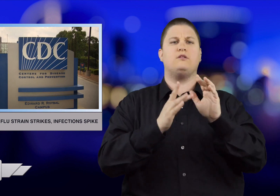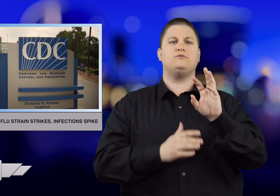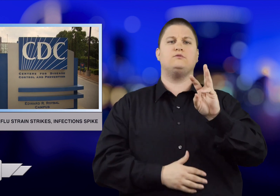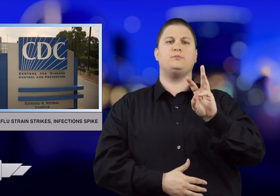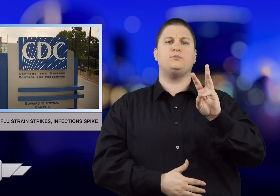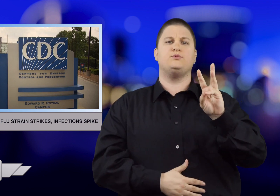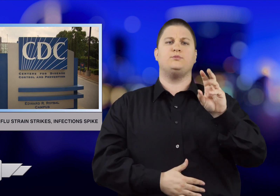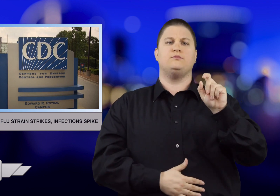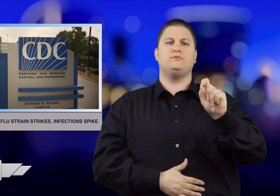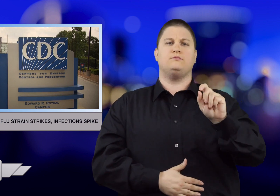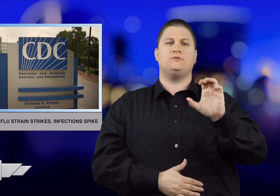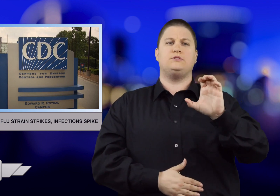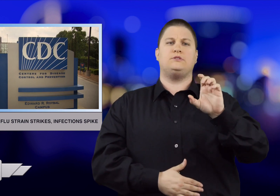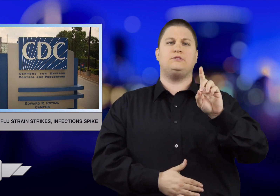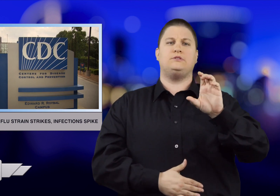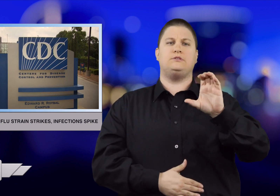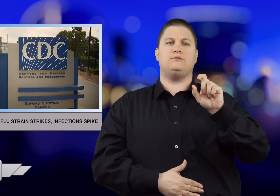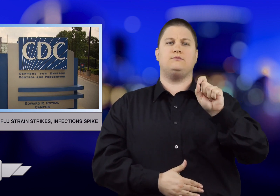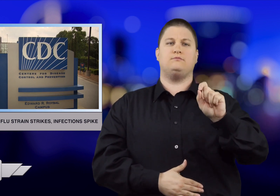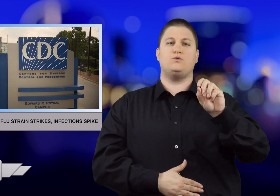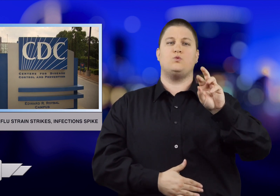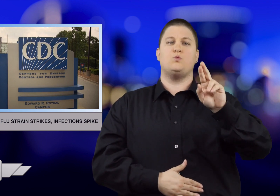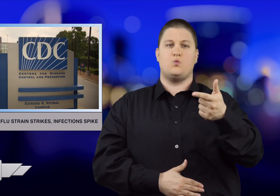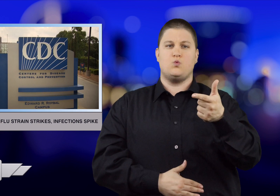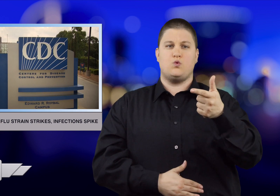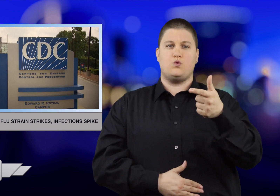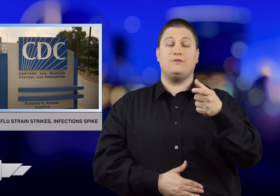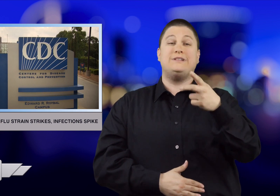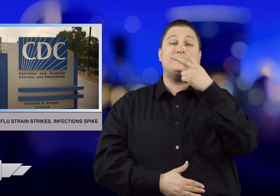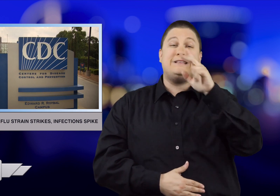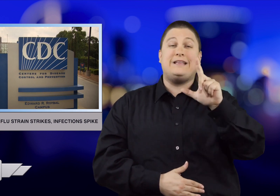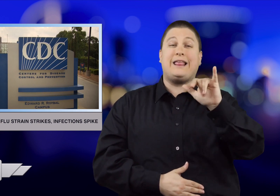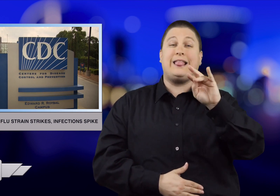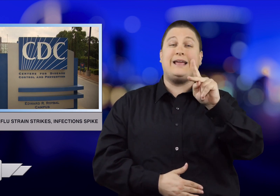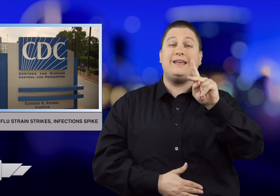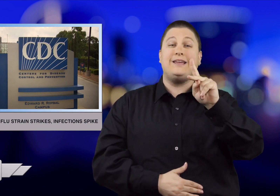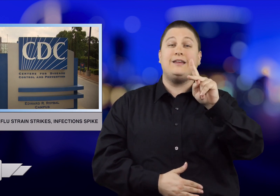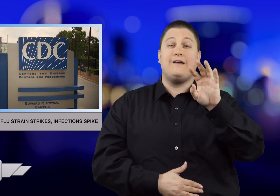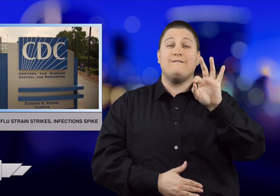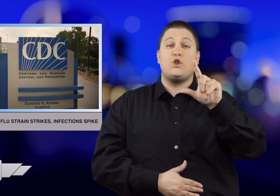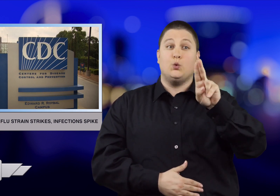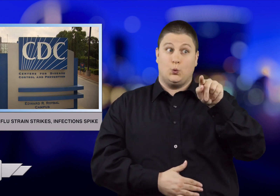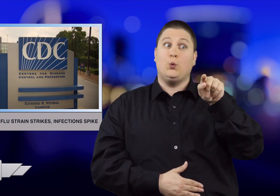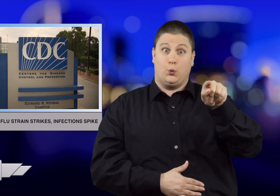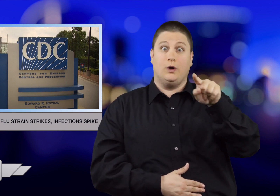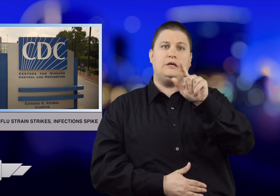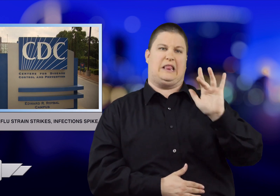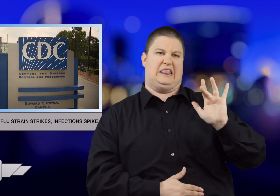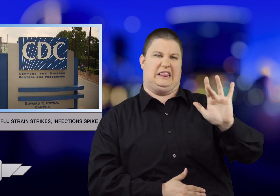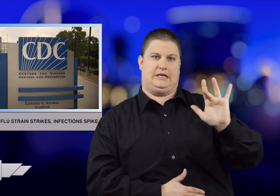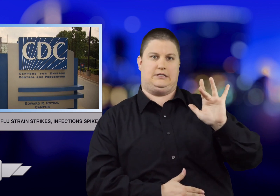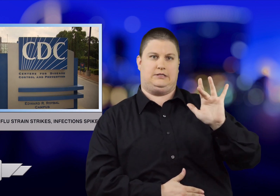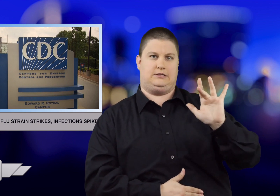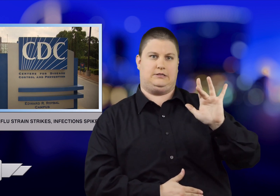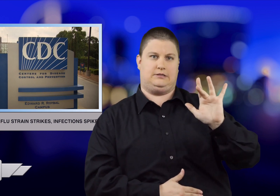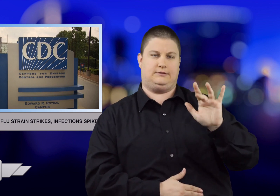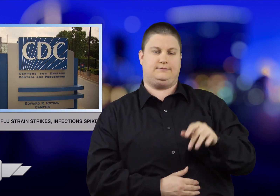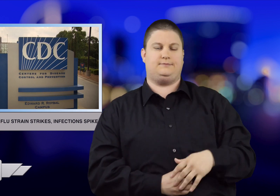go to www.CDC.gov and click the flu link.